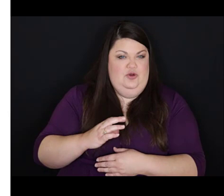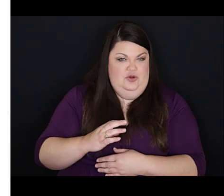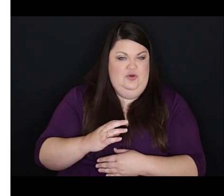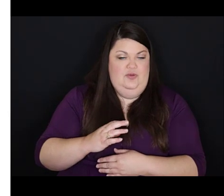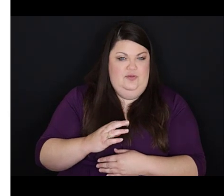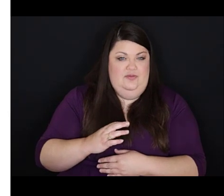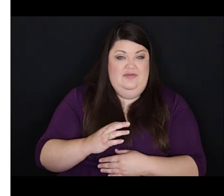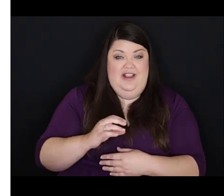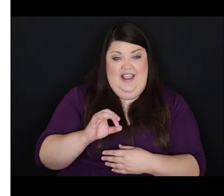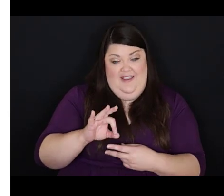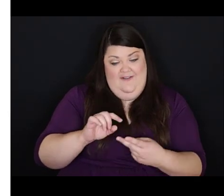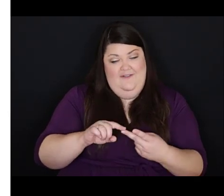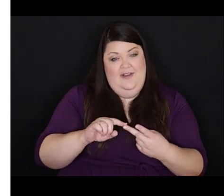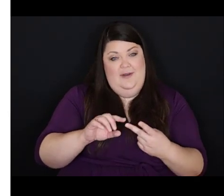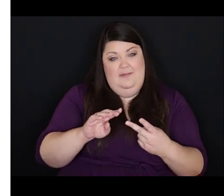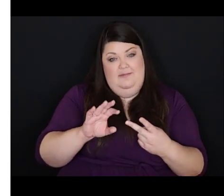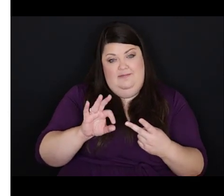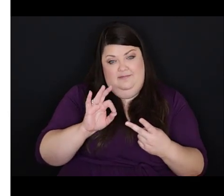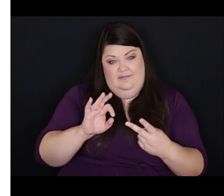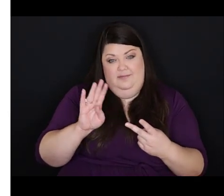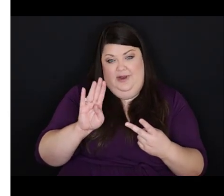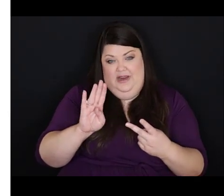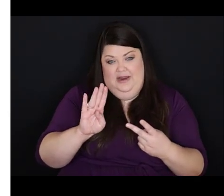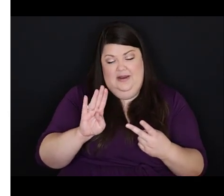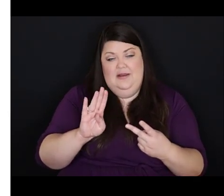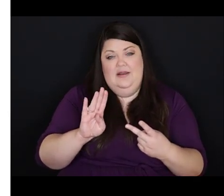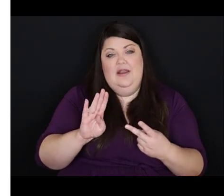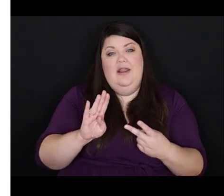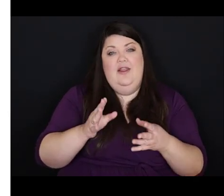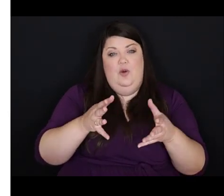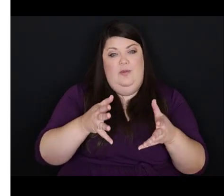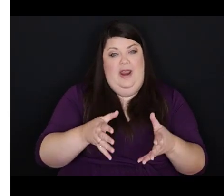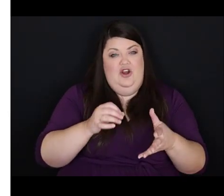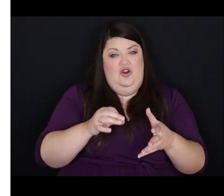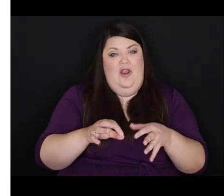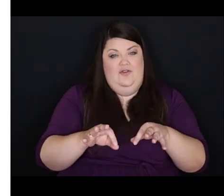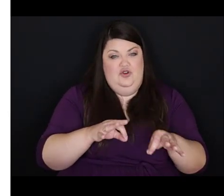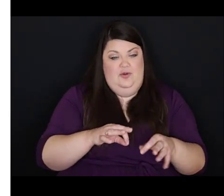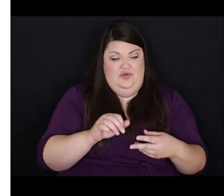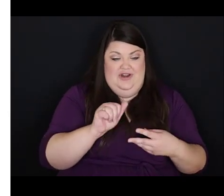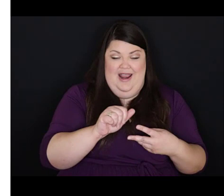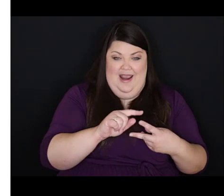If Option (B) is selected, the remainder of Description (a) must be completed.